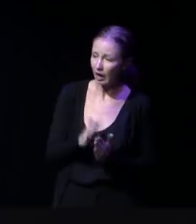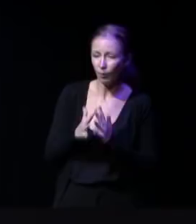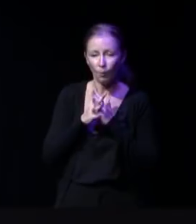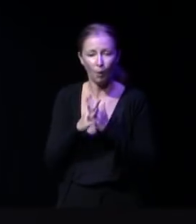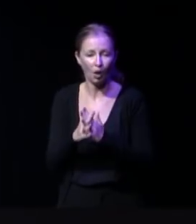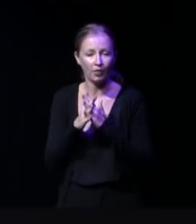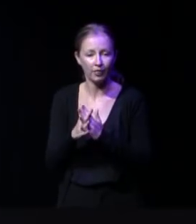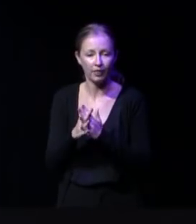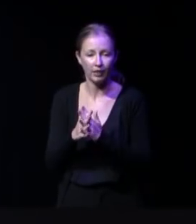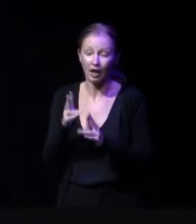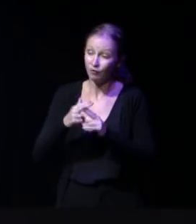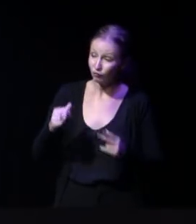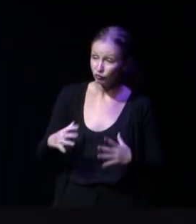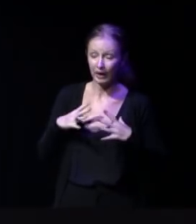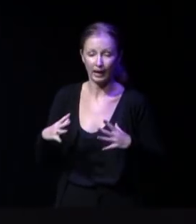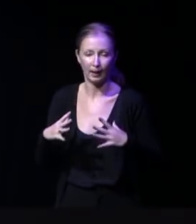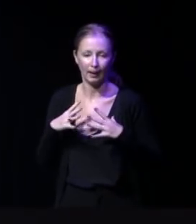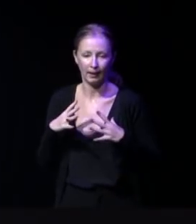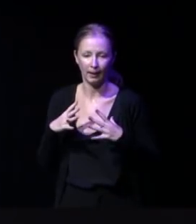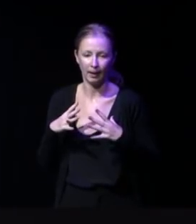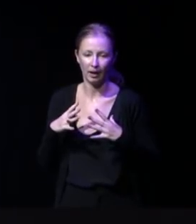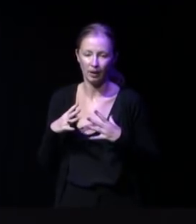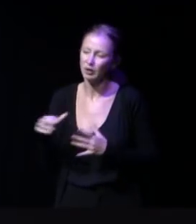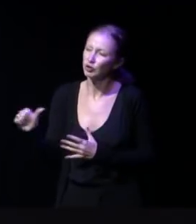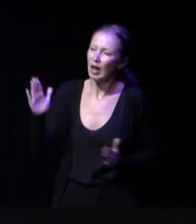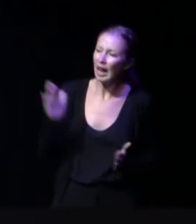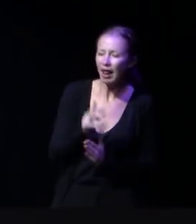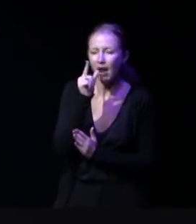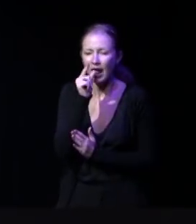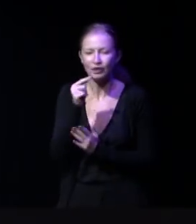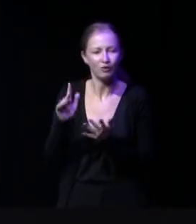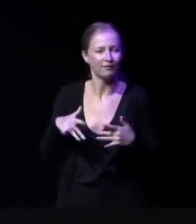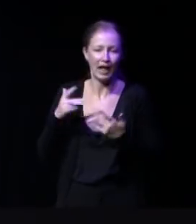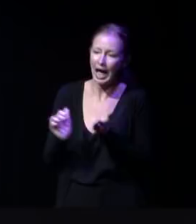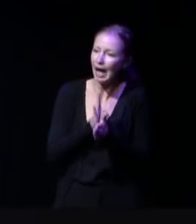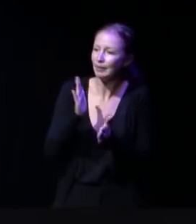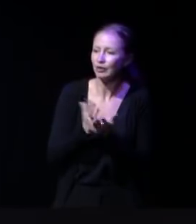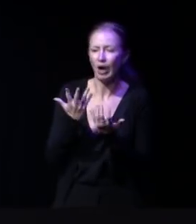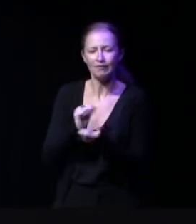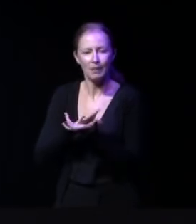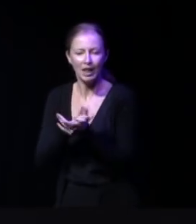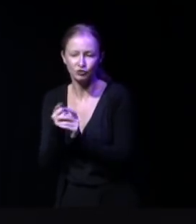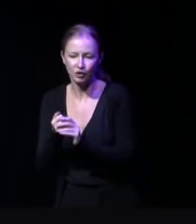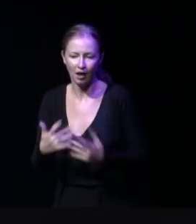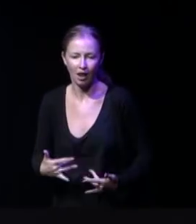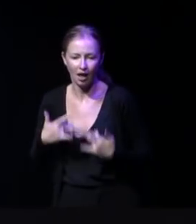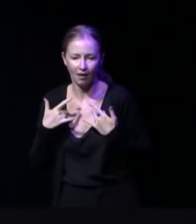to be free, that we are less entitled to feel joy, that we are less entitled to have pleasure, silencing those,